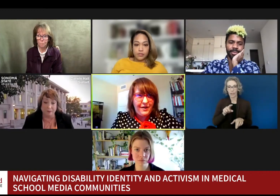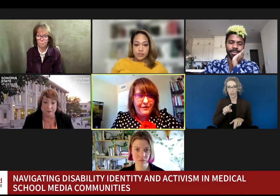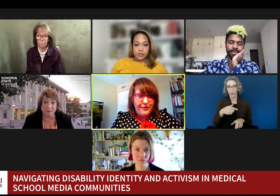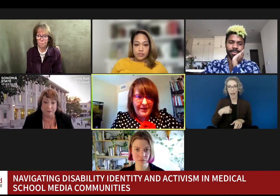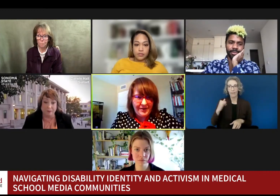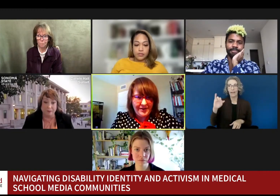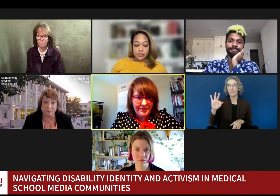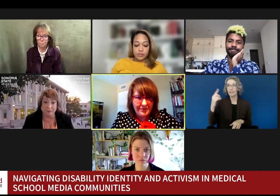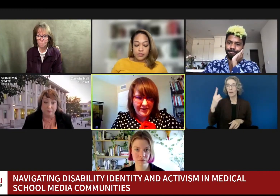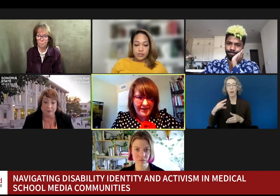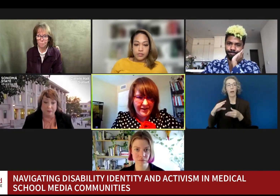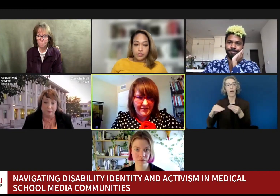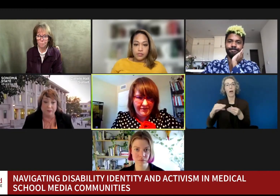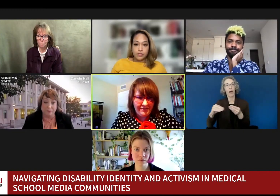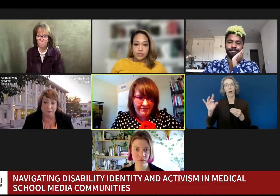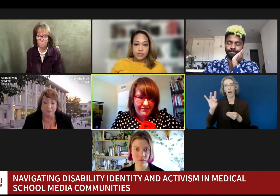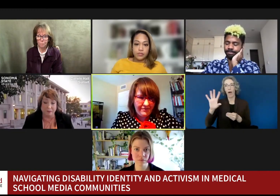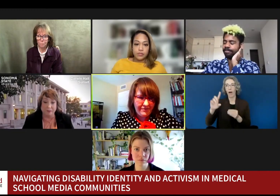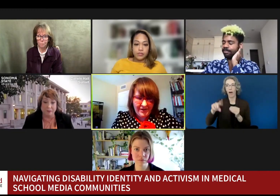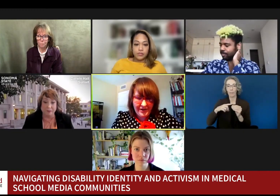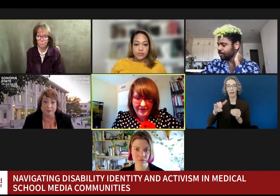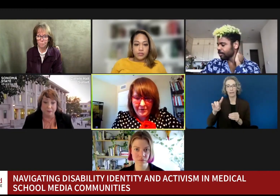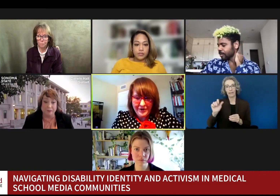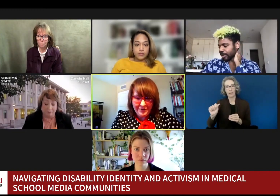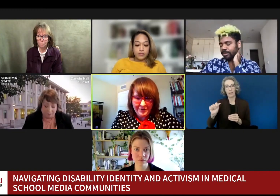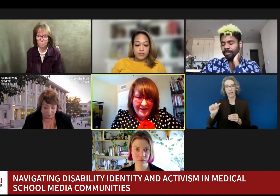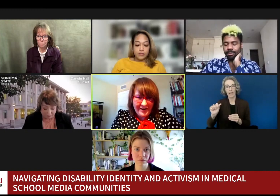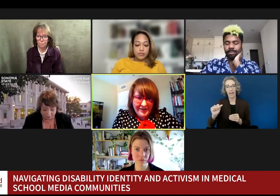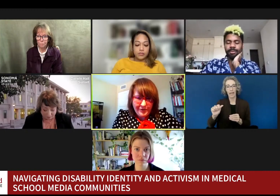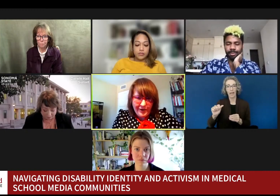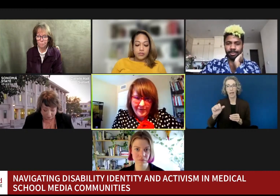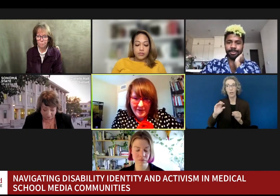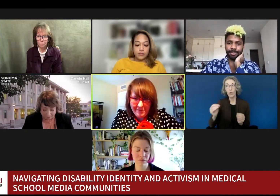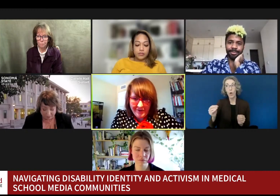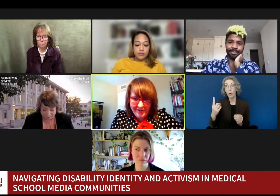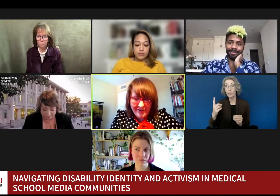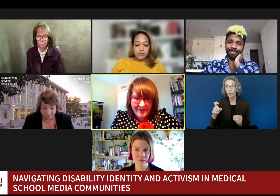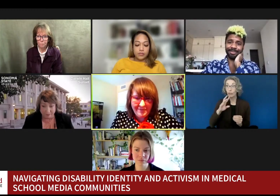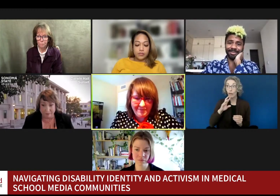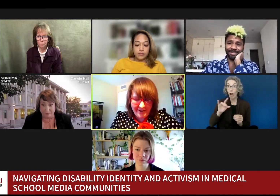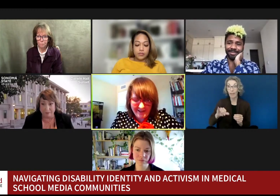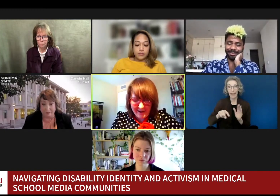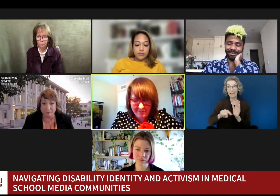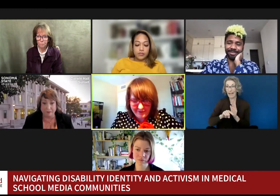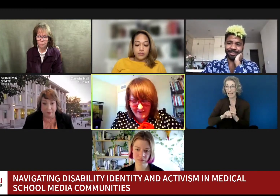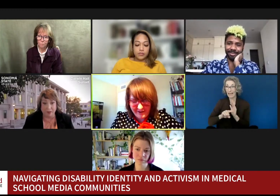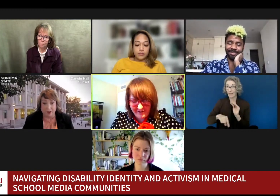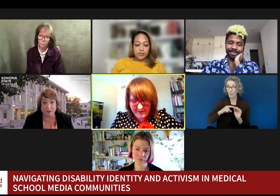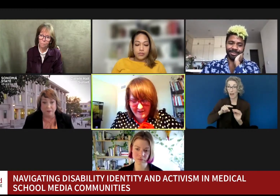disability that no one should be talking so awfully about and that happens a lot.